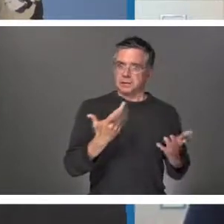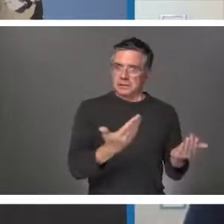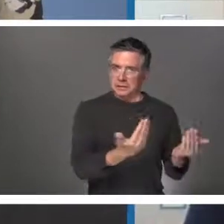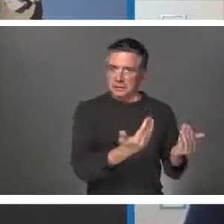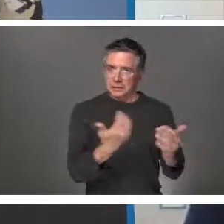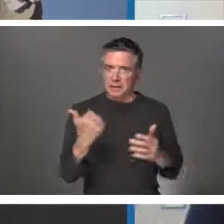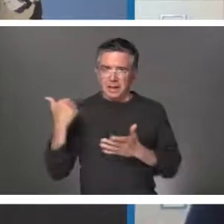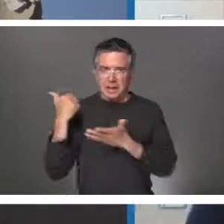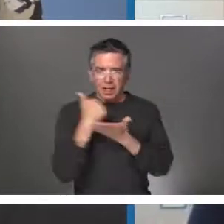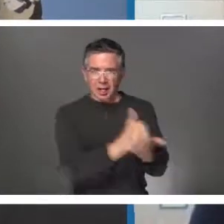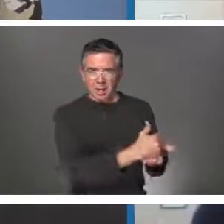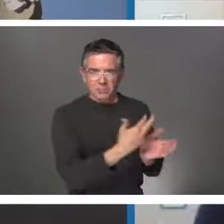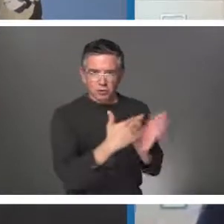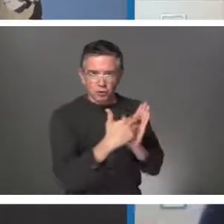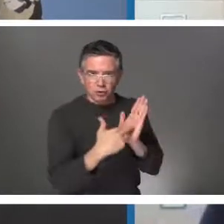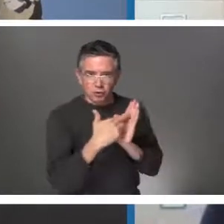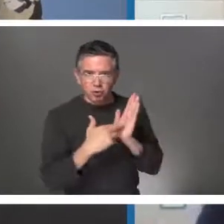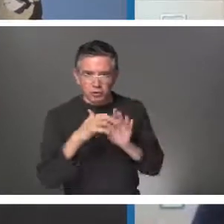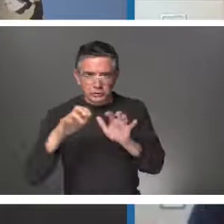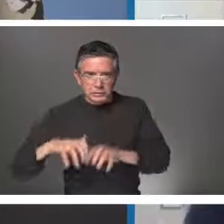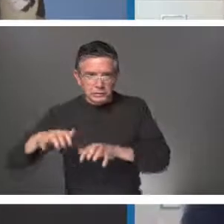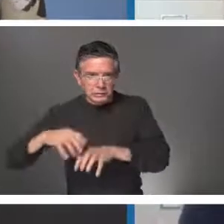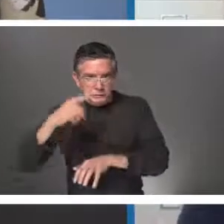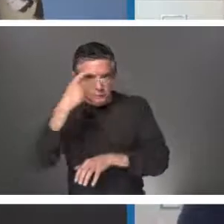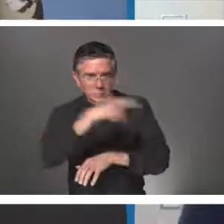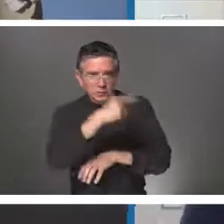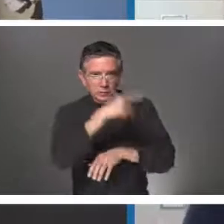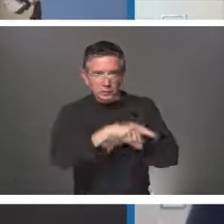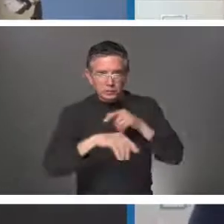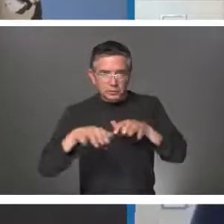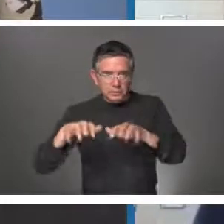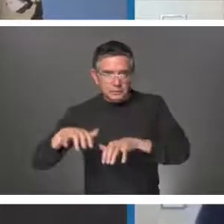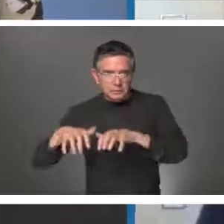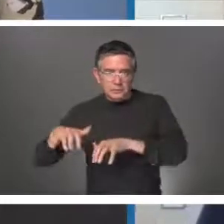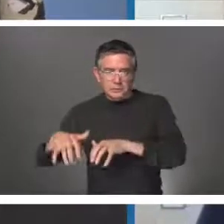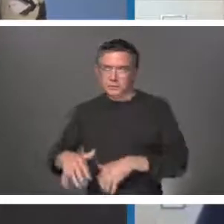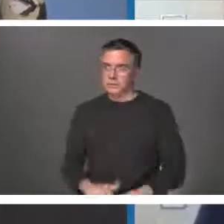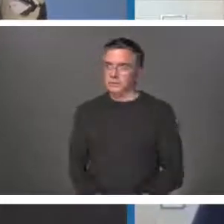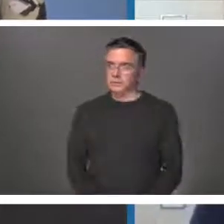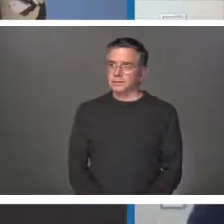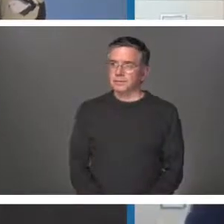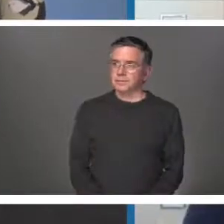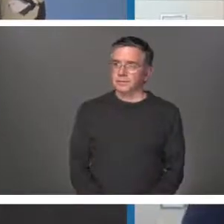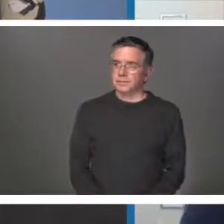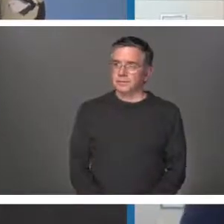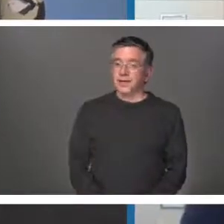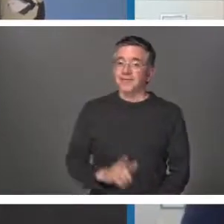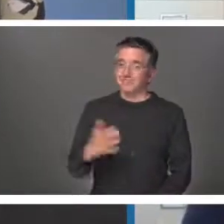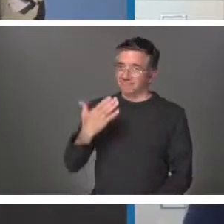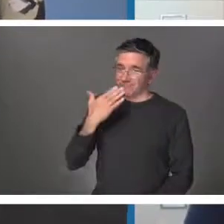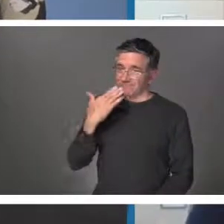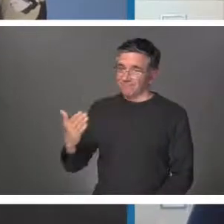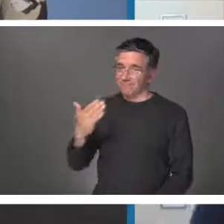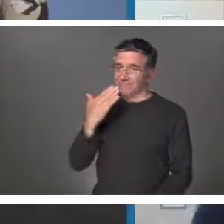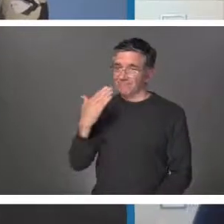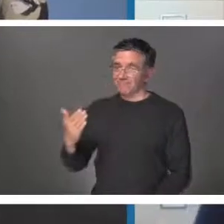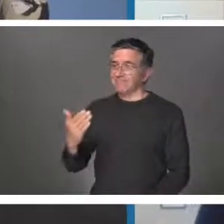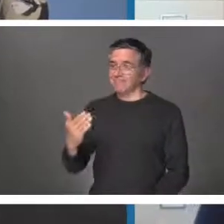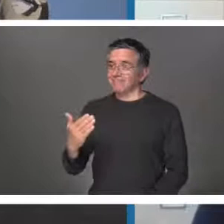helping them get access to the vaccines. Great, thanks so much, Katie. Really helpful information, and just great work